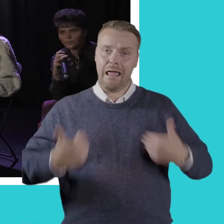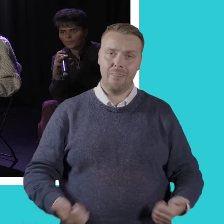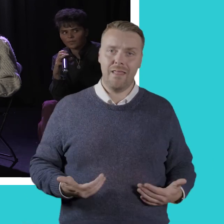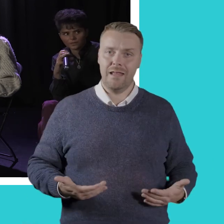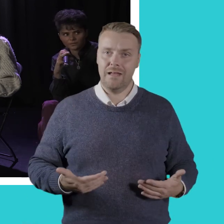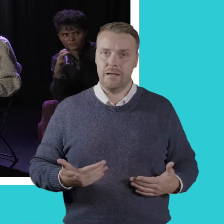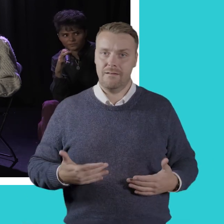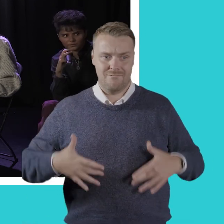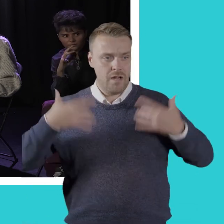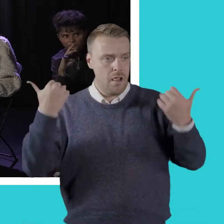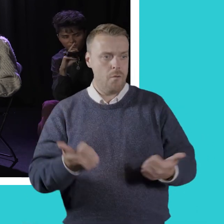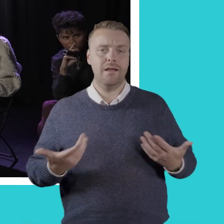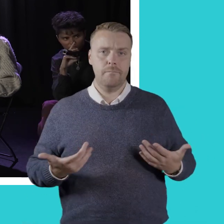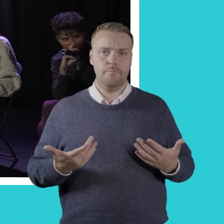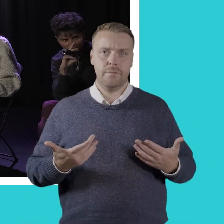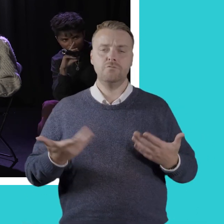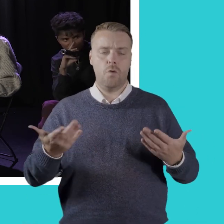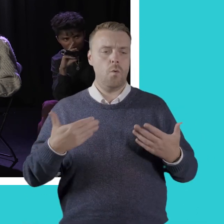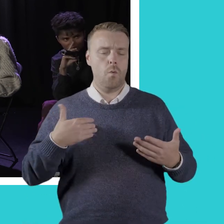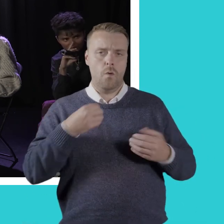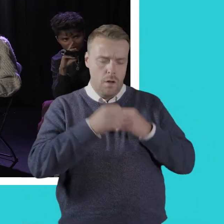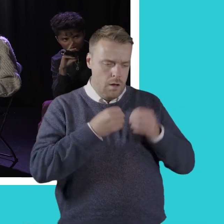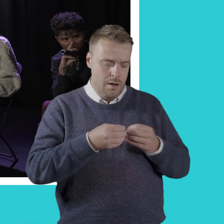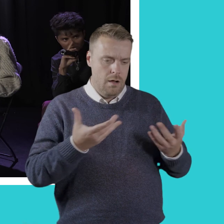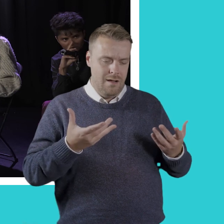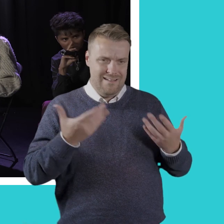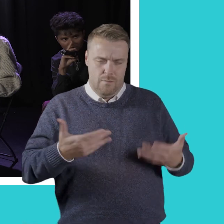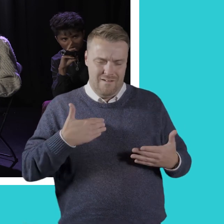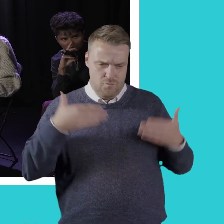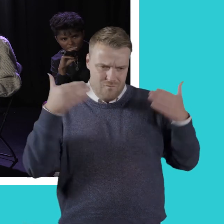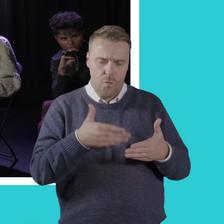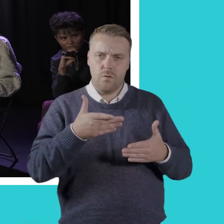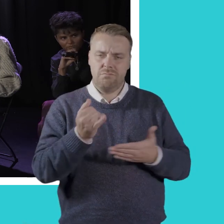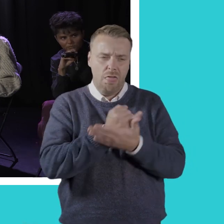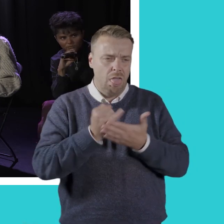More so than trying to figure out okay we live in this horrific place. How do we all pretend to